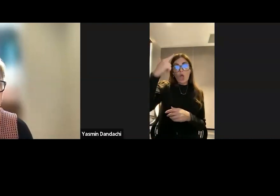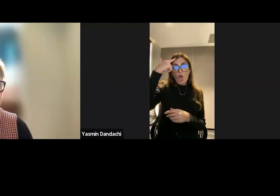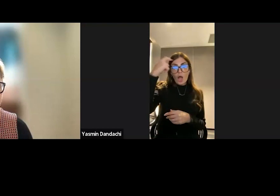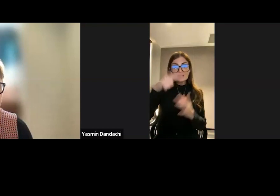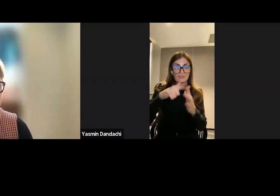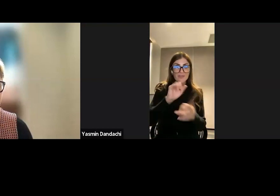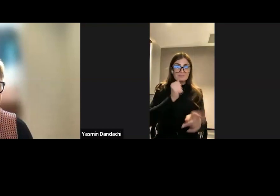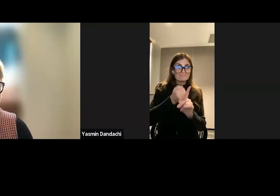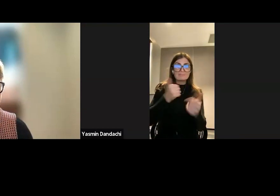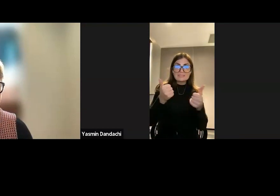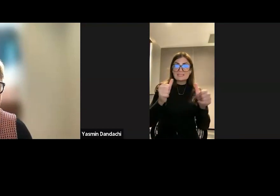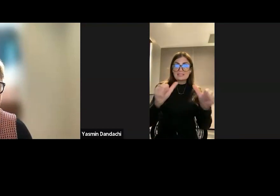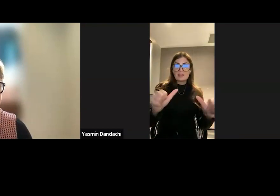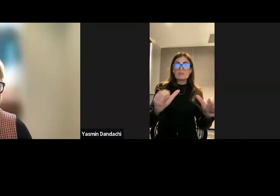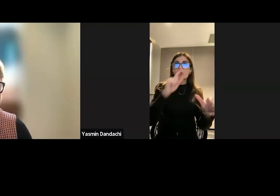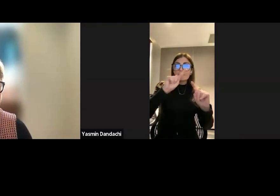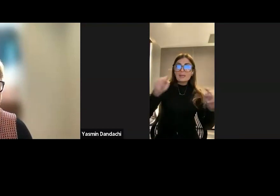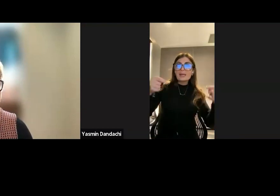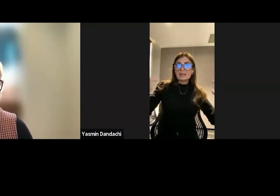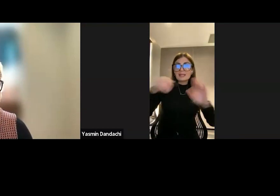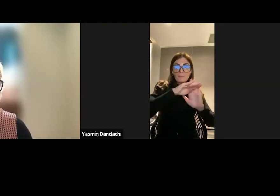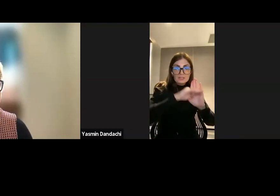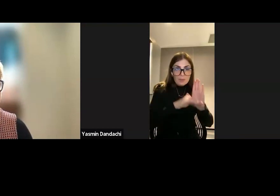against benchmarks and principles and a growing